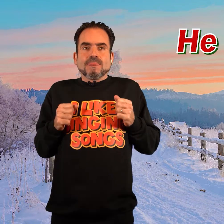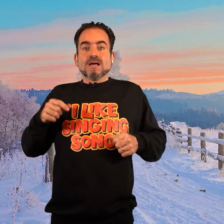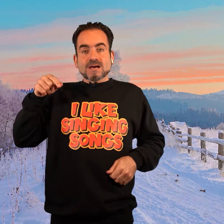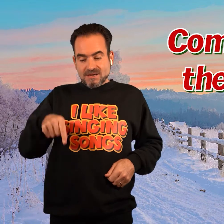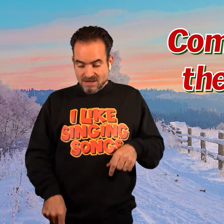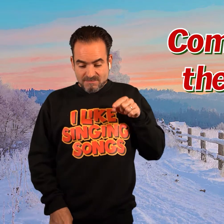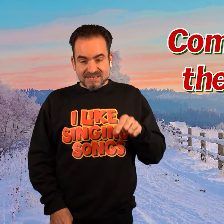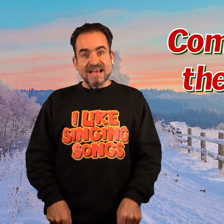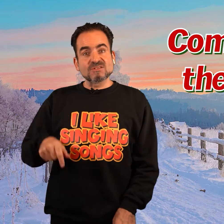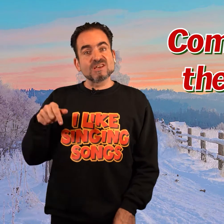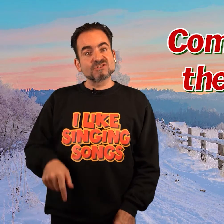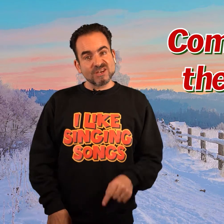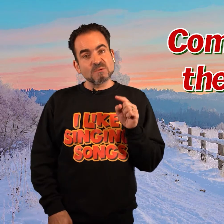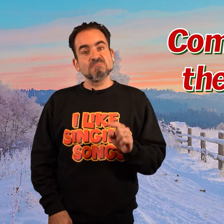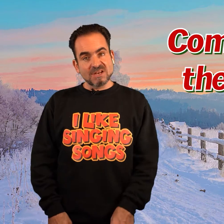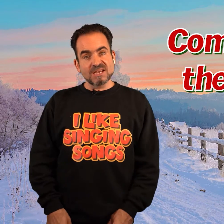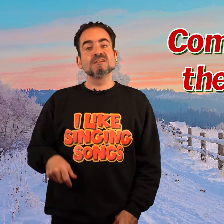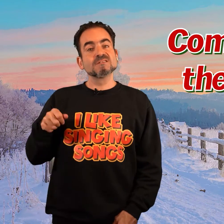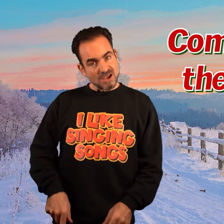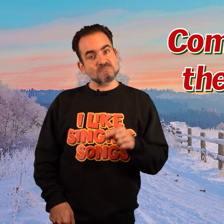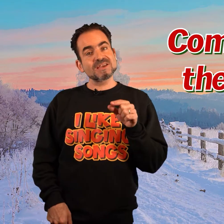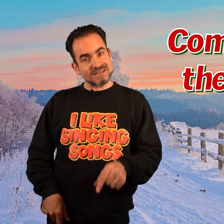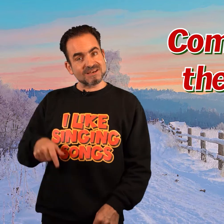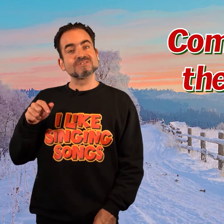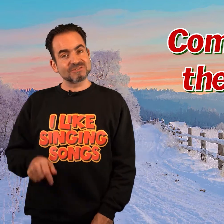Coming down the chimney